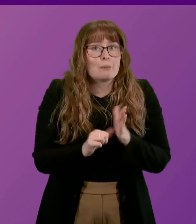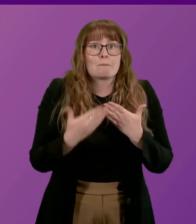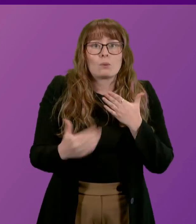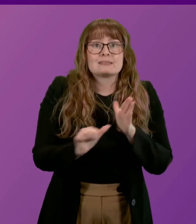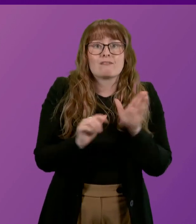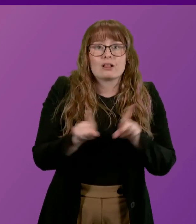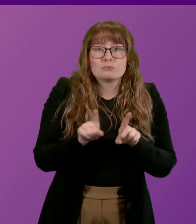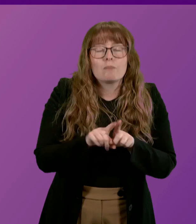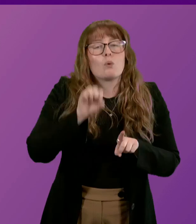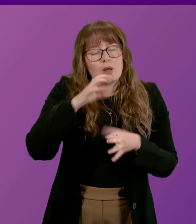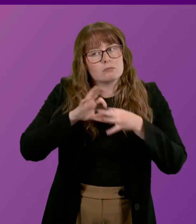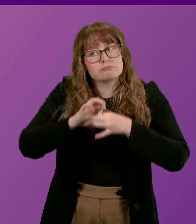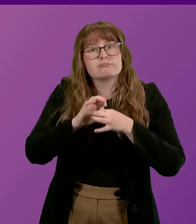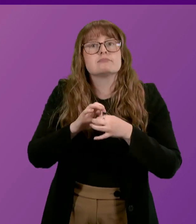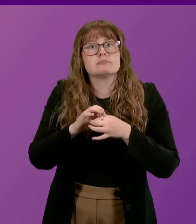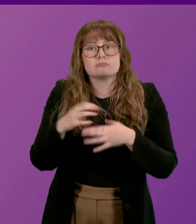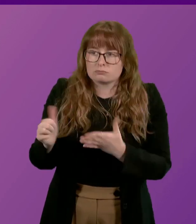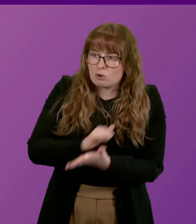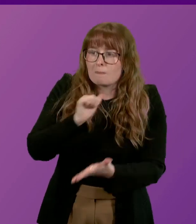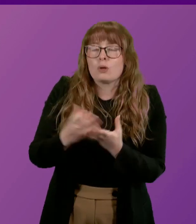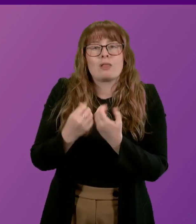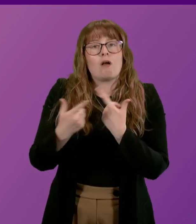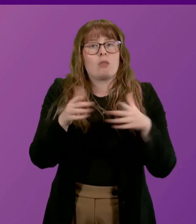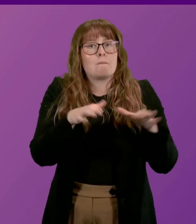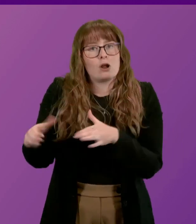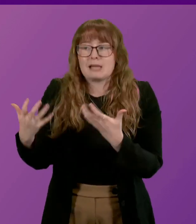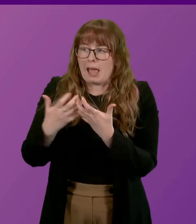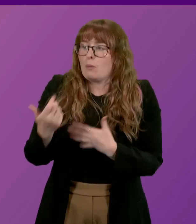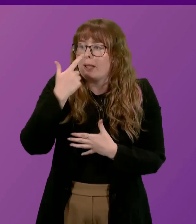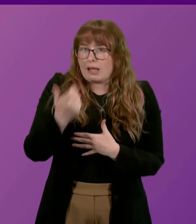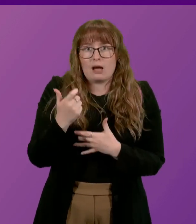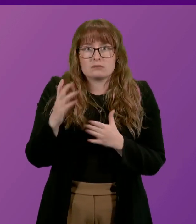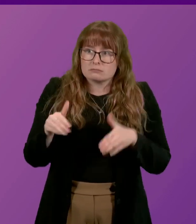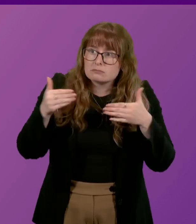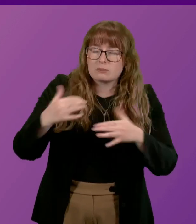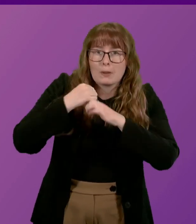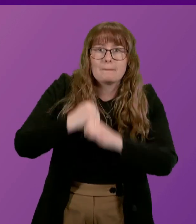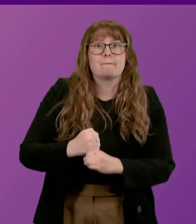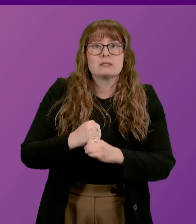engage constructively with other parties about how we can take forward the important commitments to